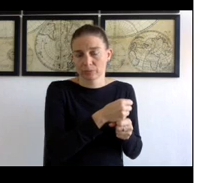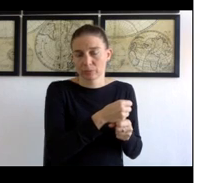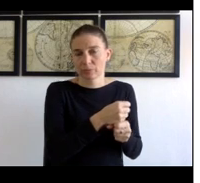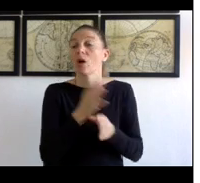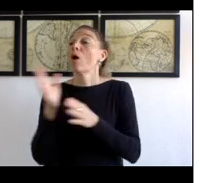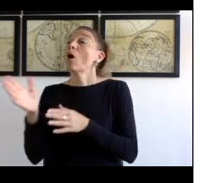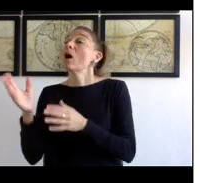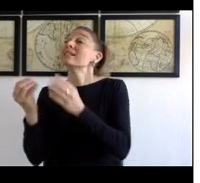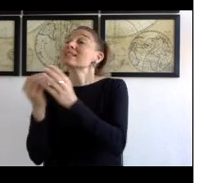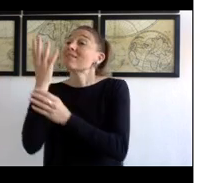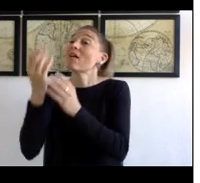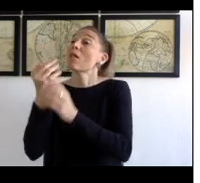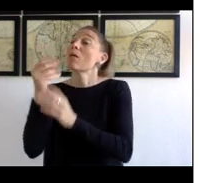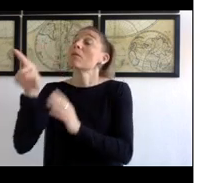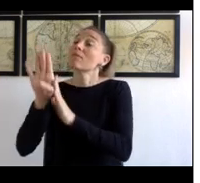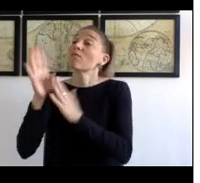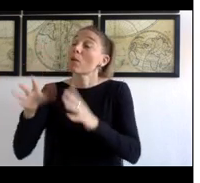Okay. Let me...Yes.